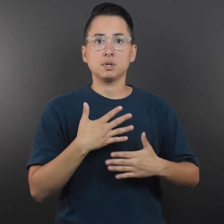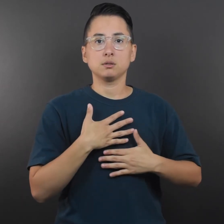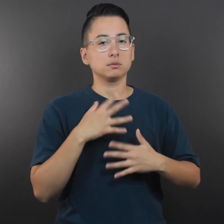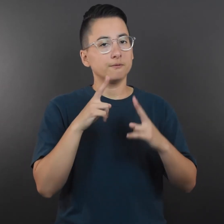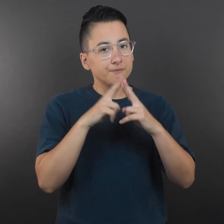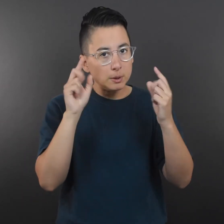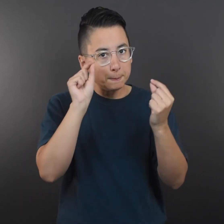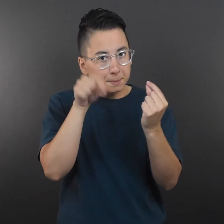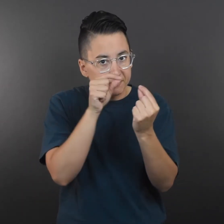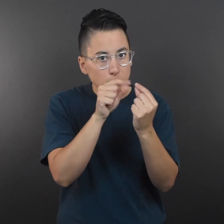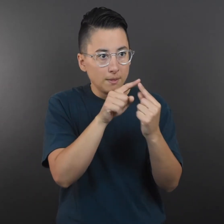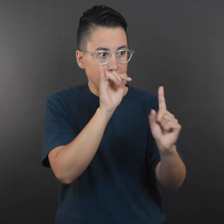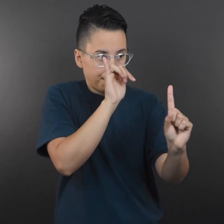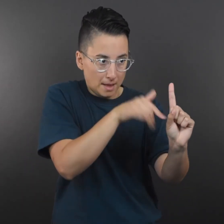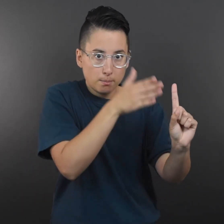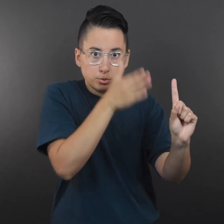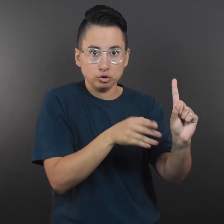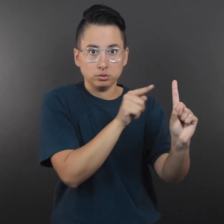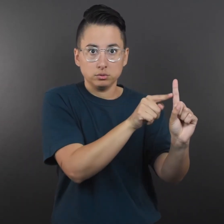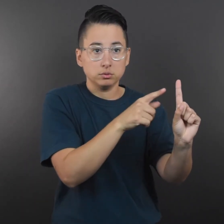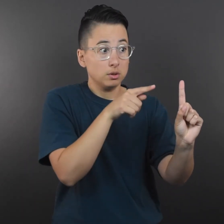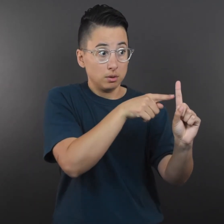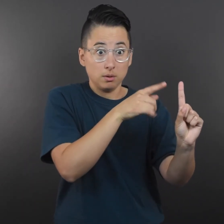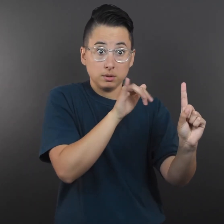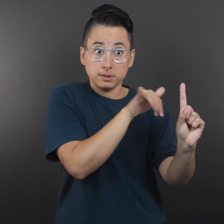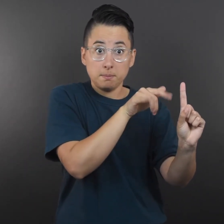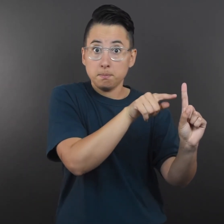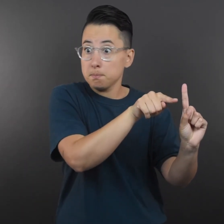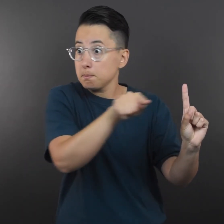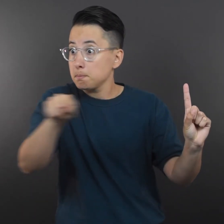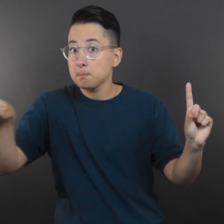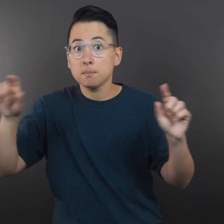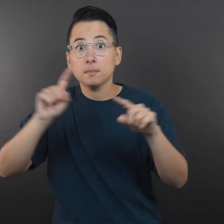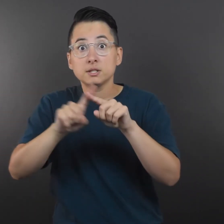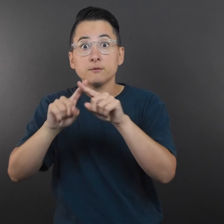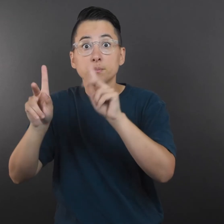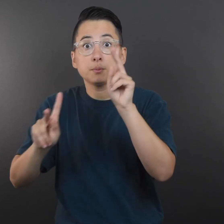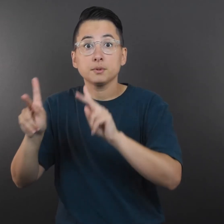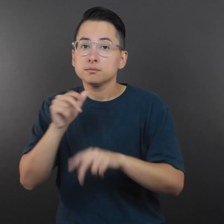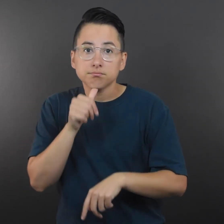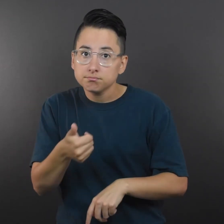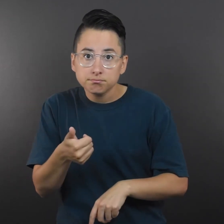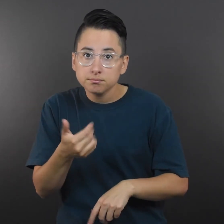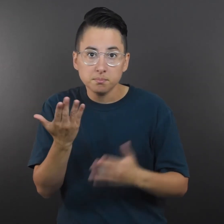specific to that individual. Some of the more challenging asthma triggers